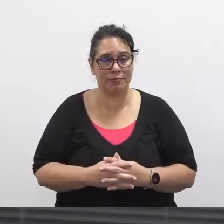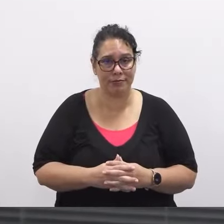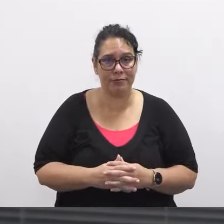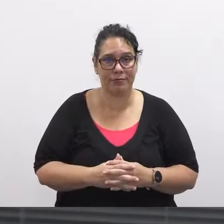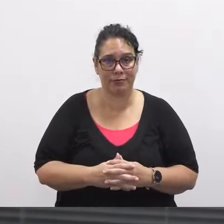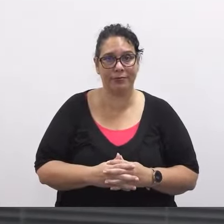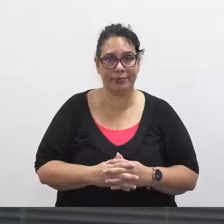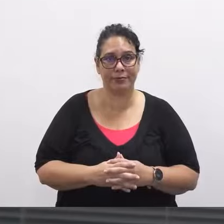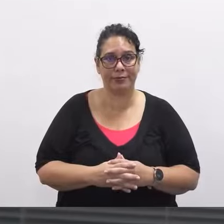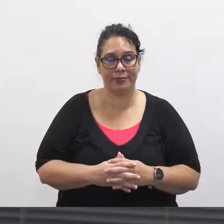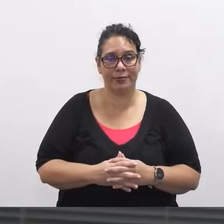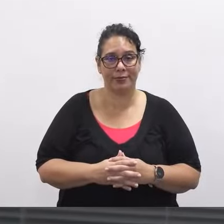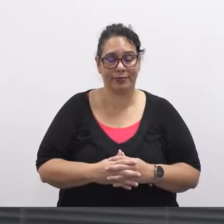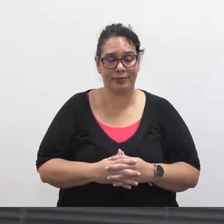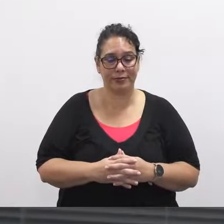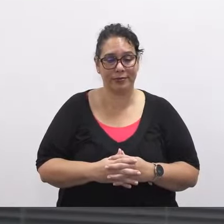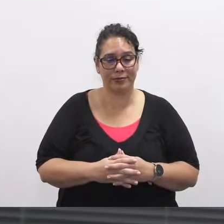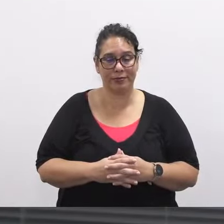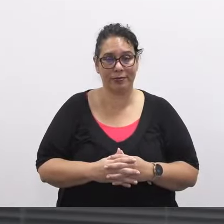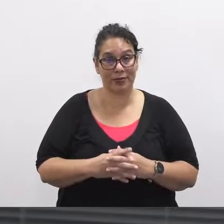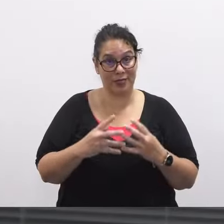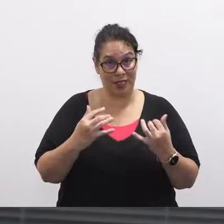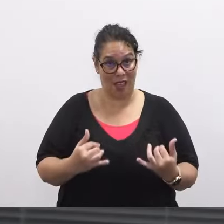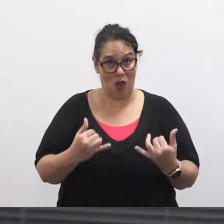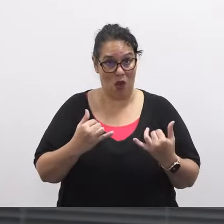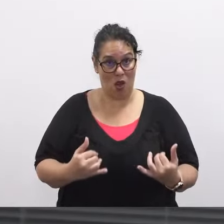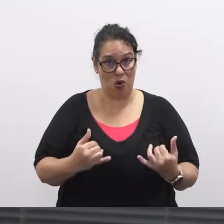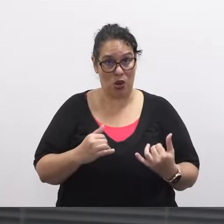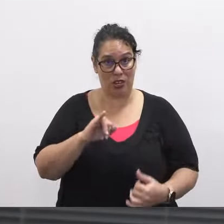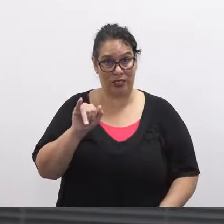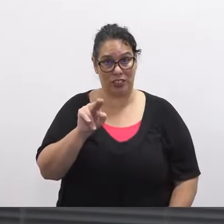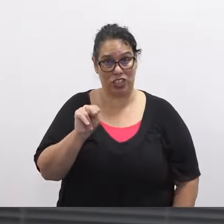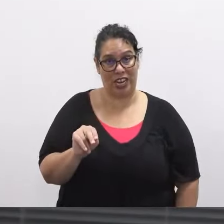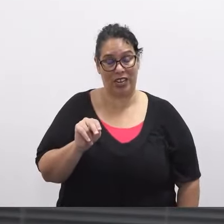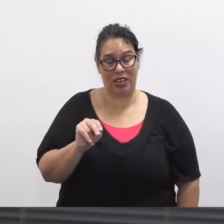And so now as of January, 2022 for starting employee,